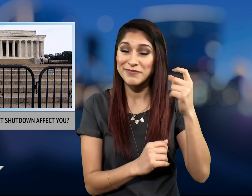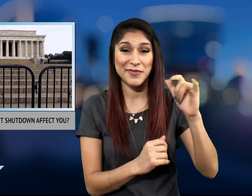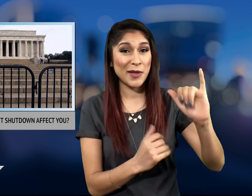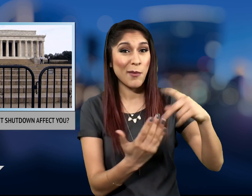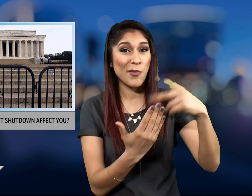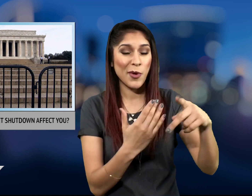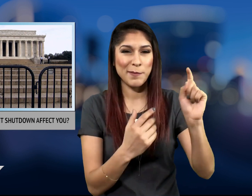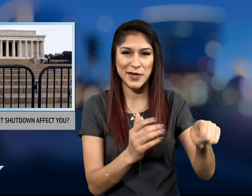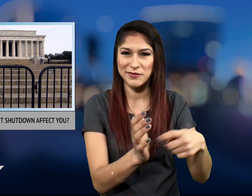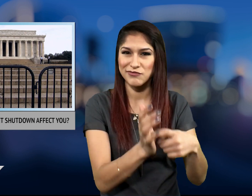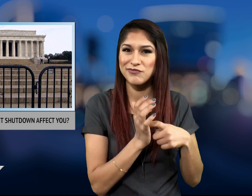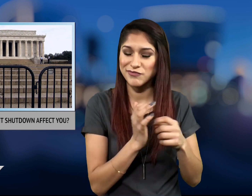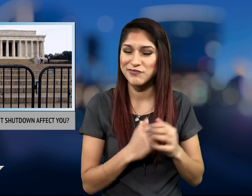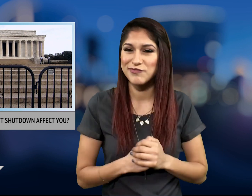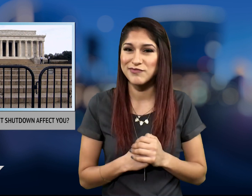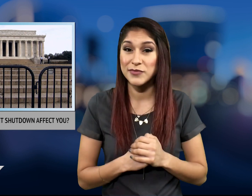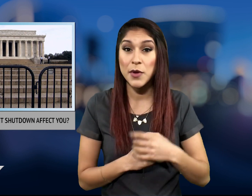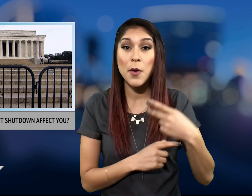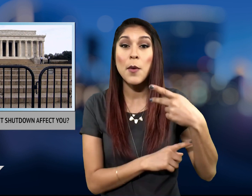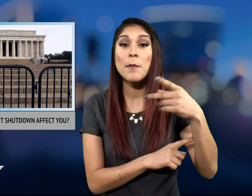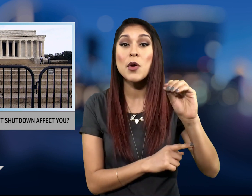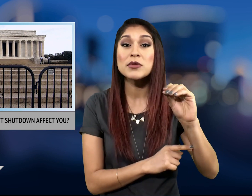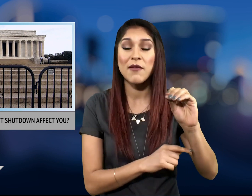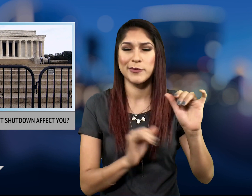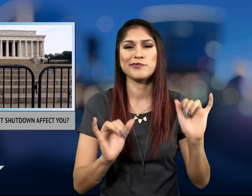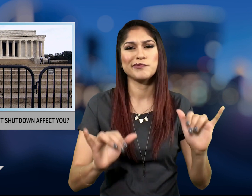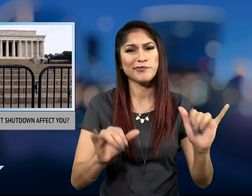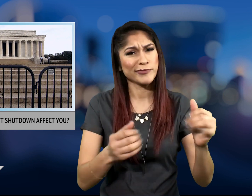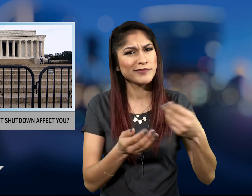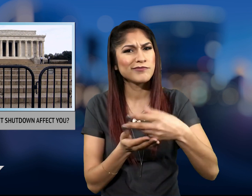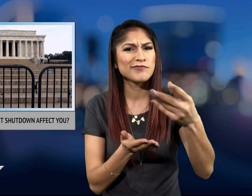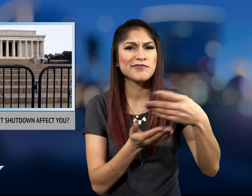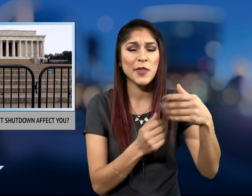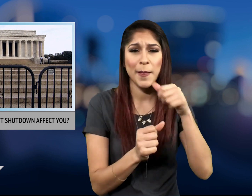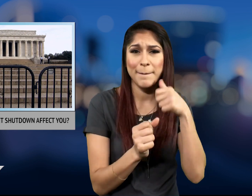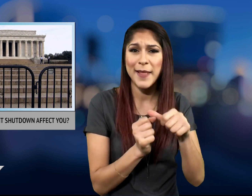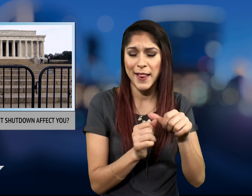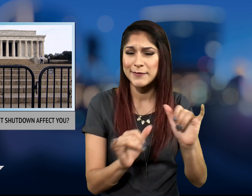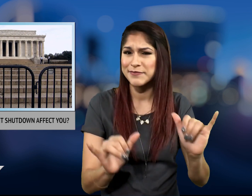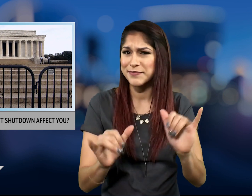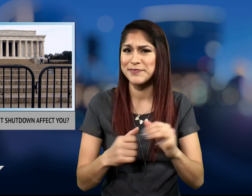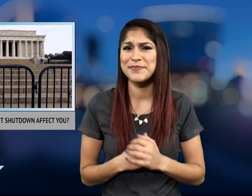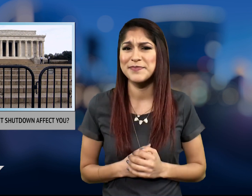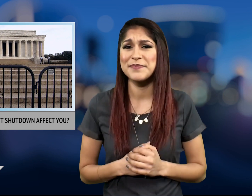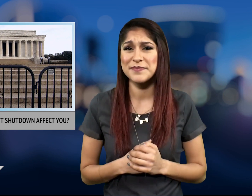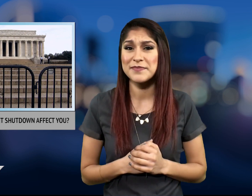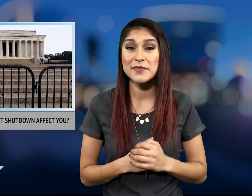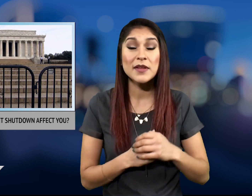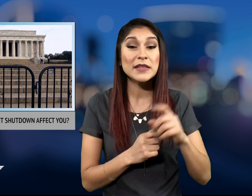That program is mandatory. The post office will keep running so your mail will be delivered on time.